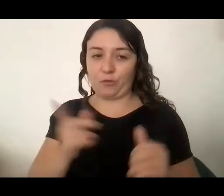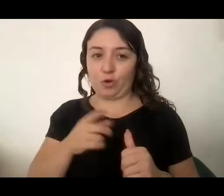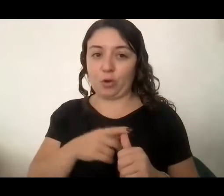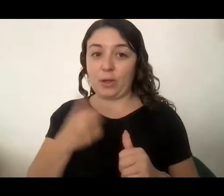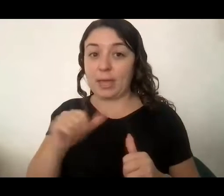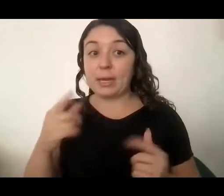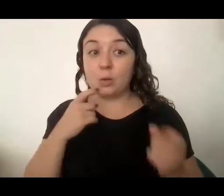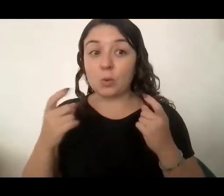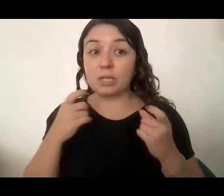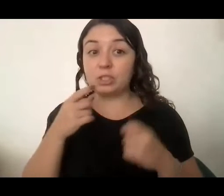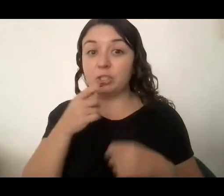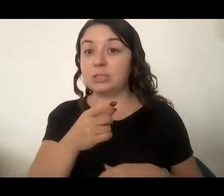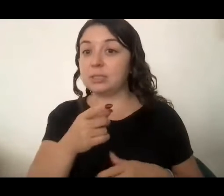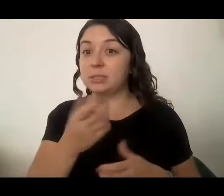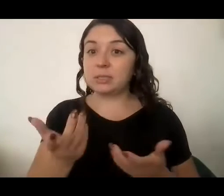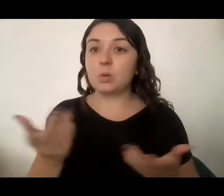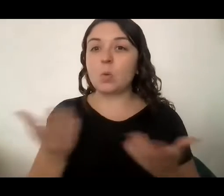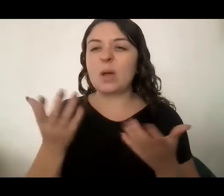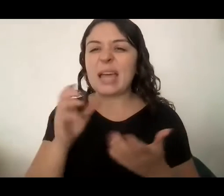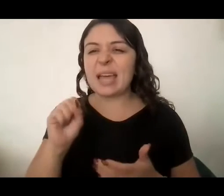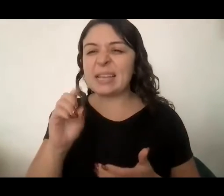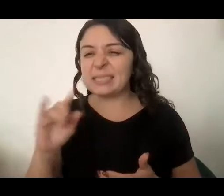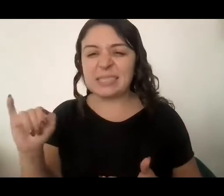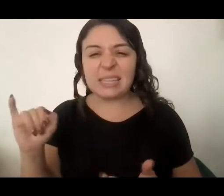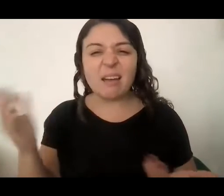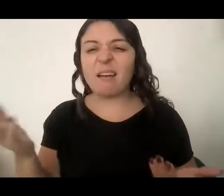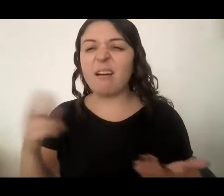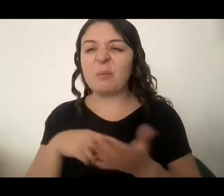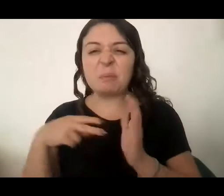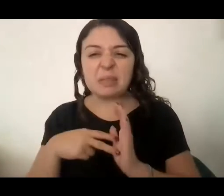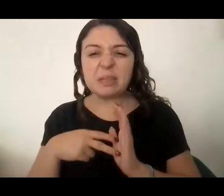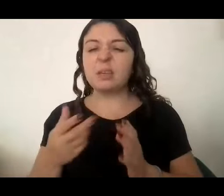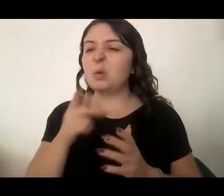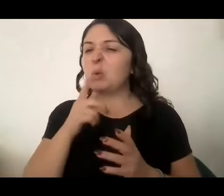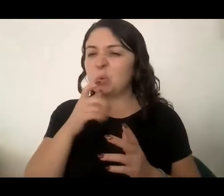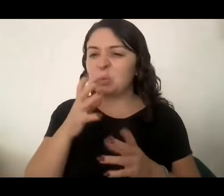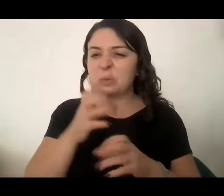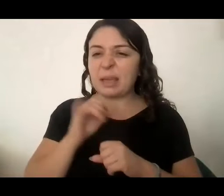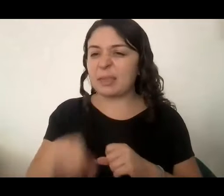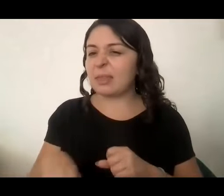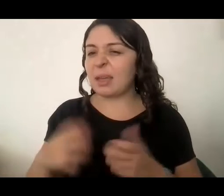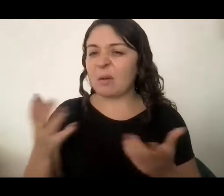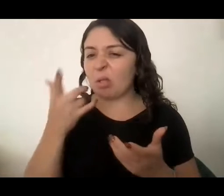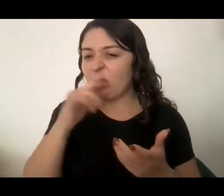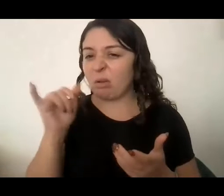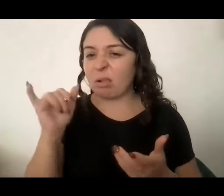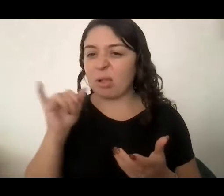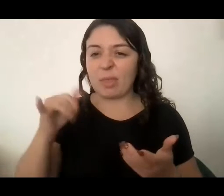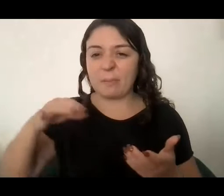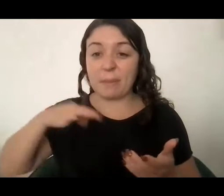in the chat box just about what is SSDI, who is getting this, what this benefit is. Ciara,